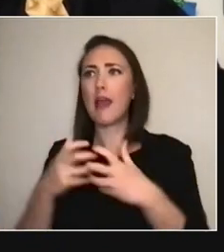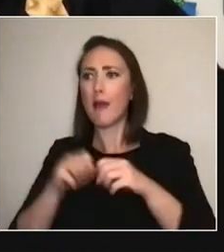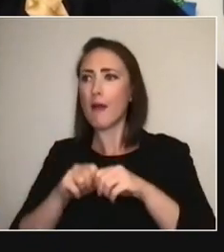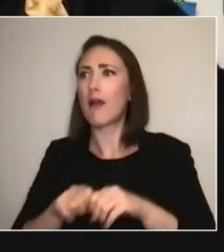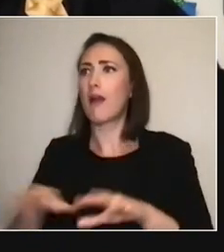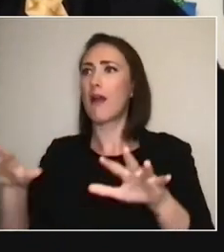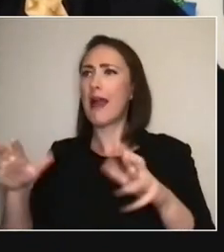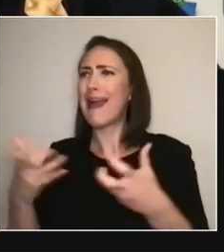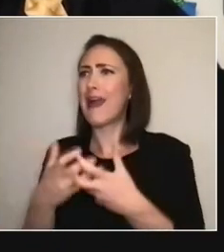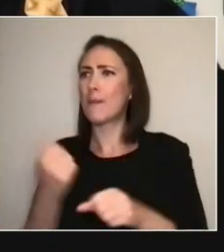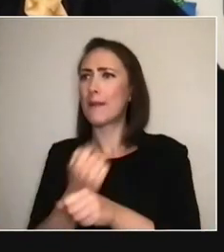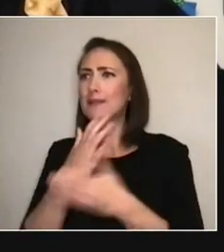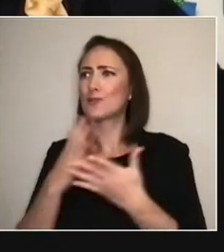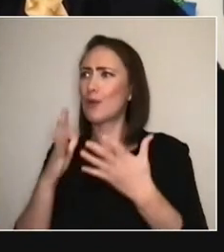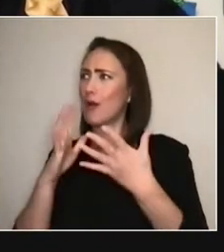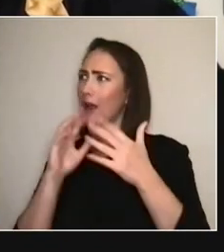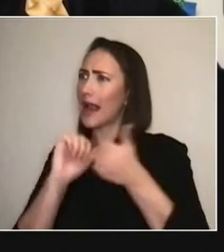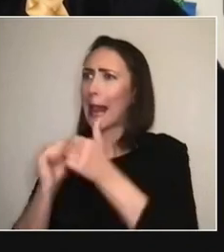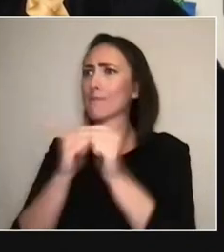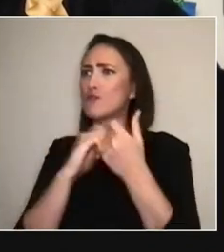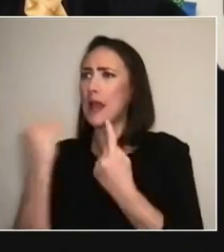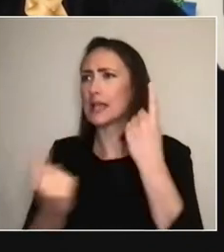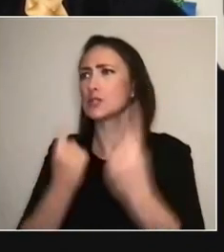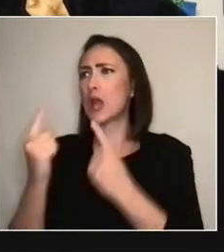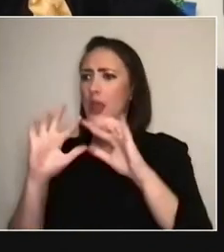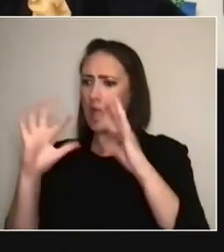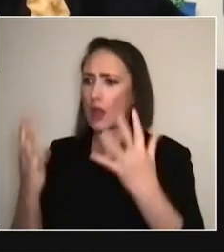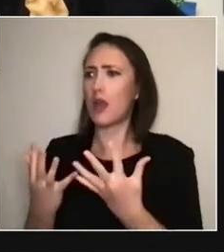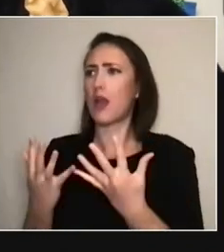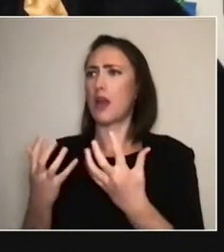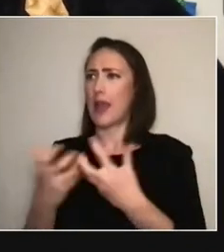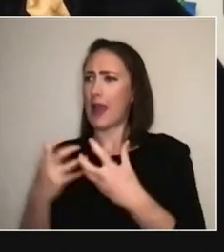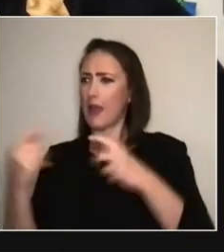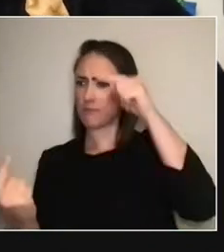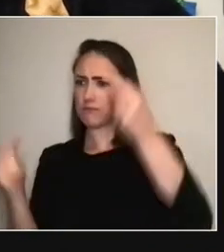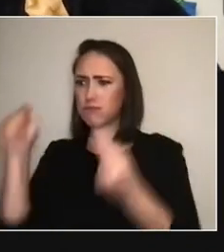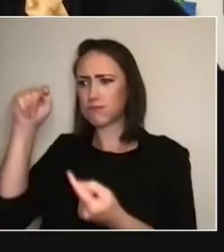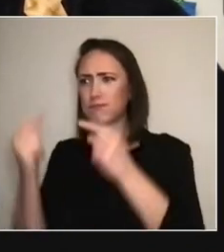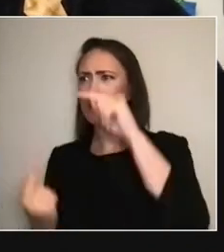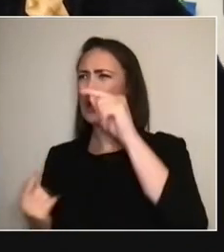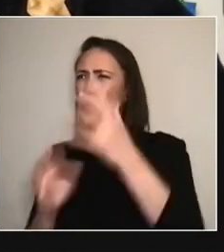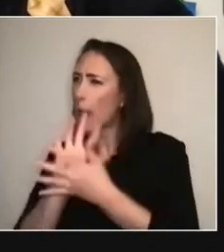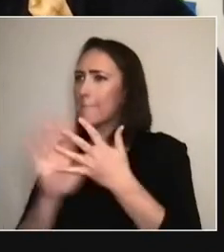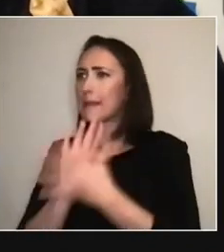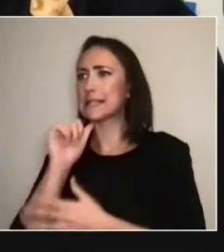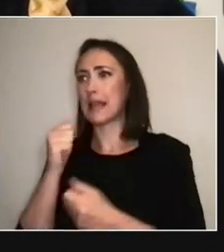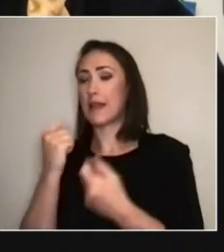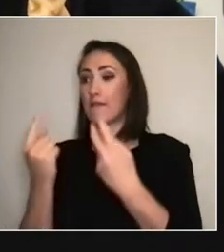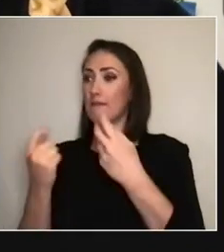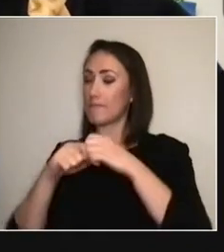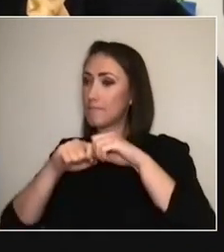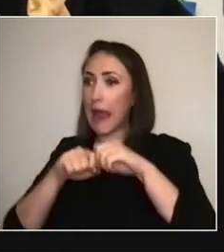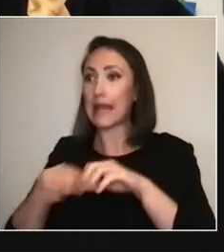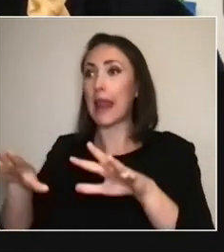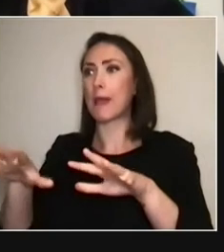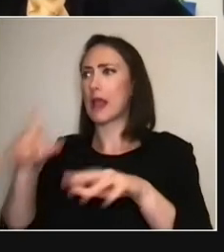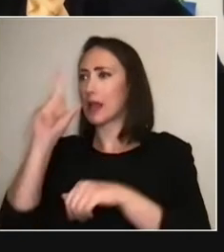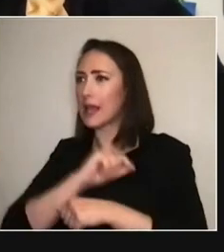and touring happen that is both pandemic-friendly, that can travel still with a travel lockdown